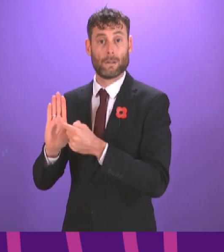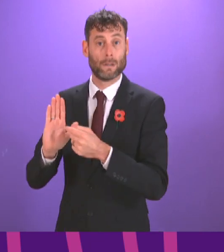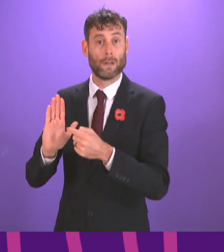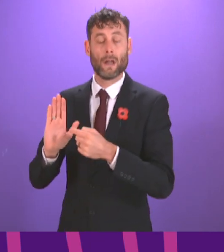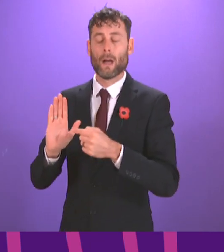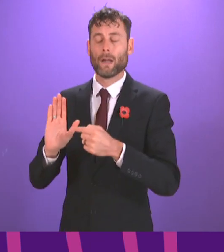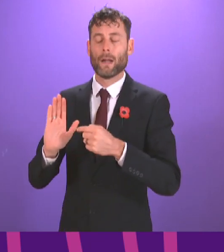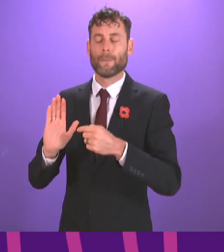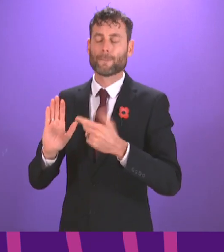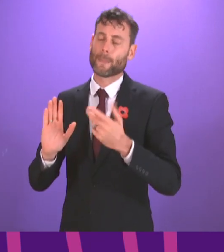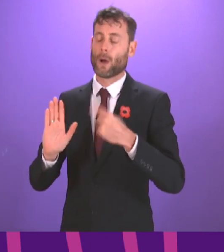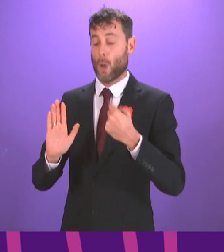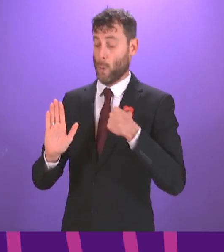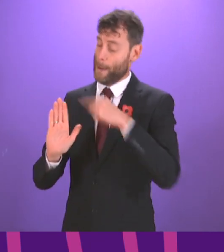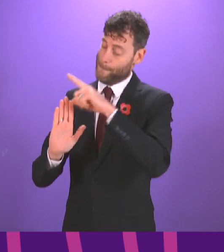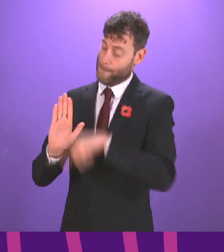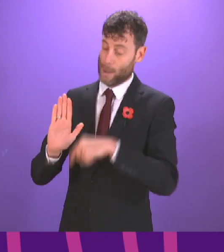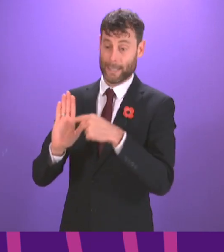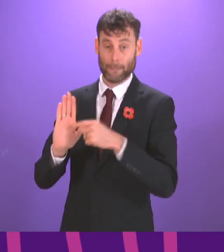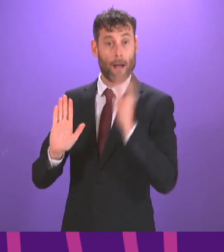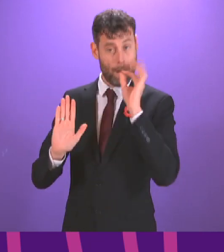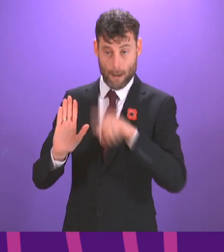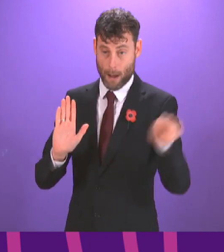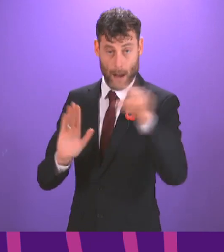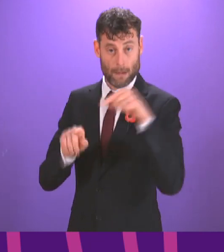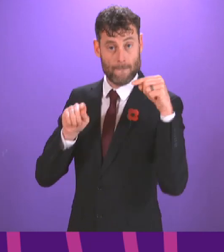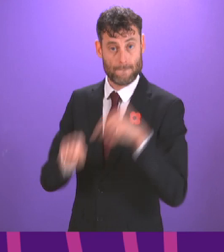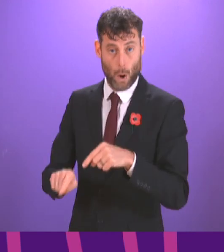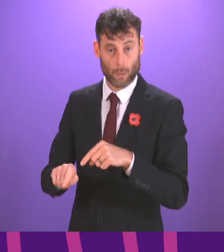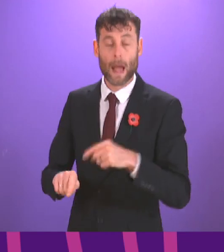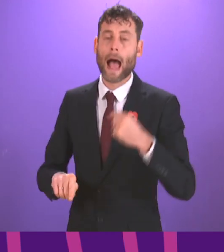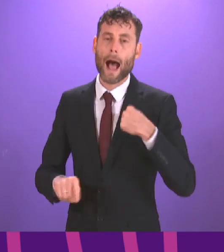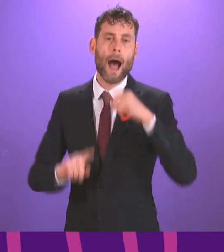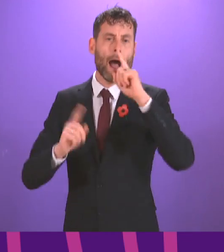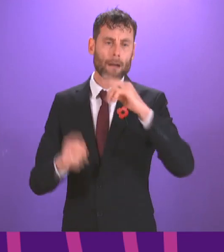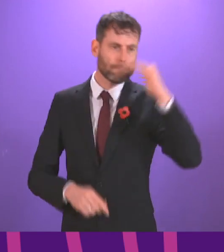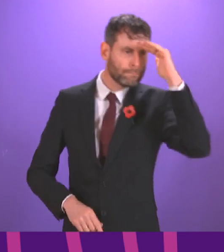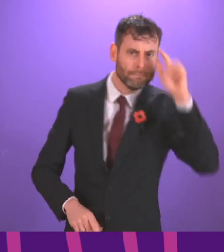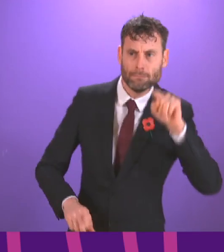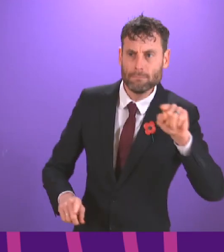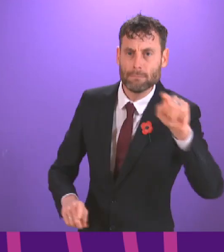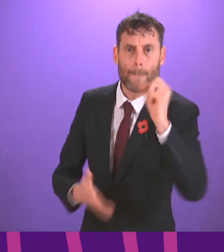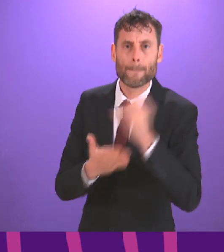There will always be circumstances—this is reflected in the report—in which, for